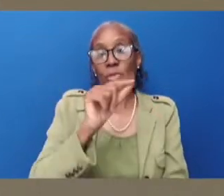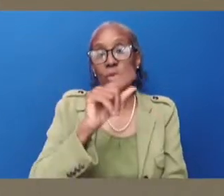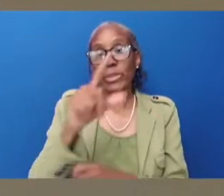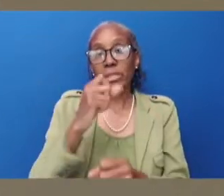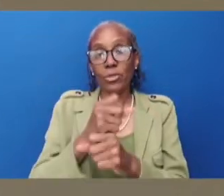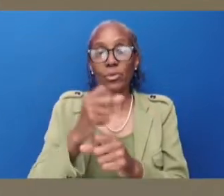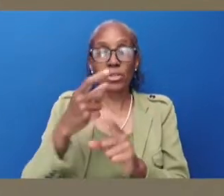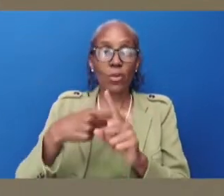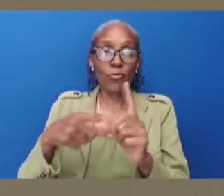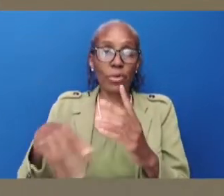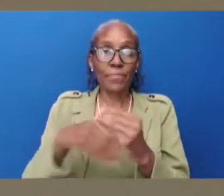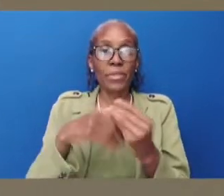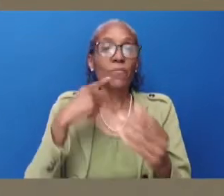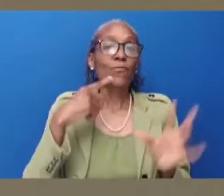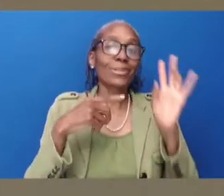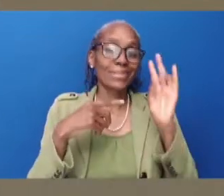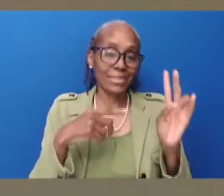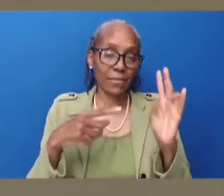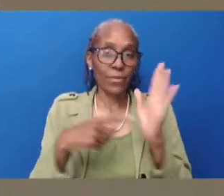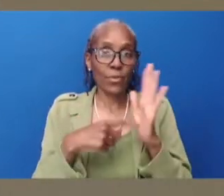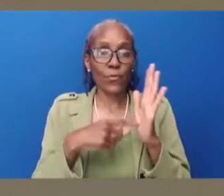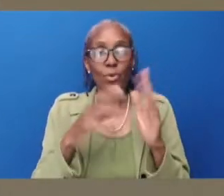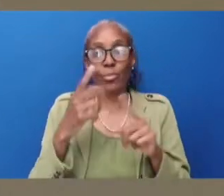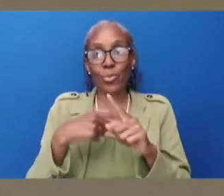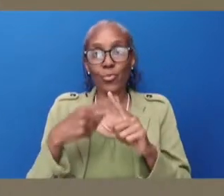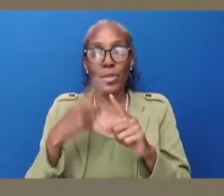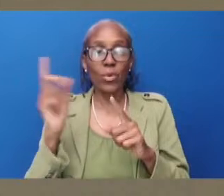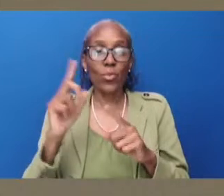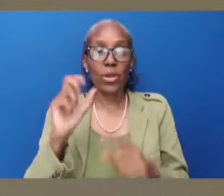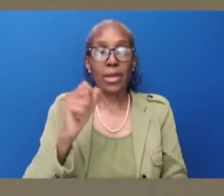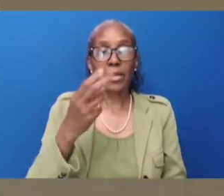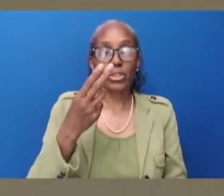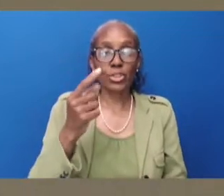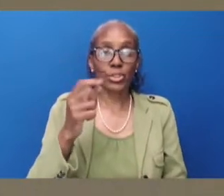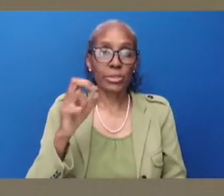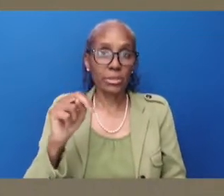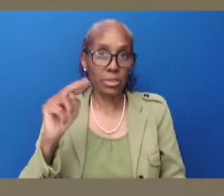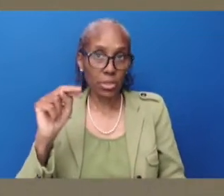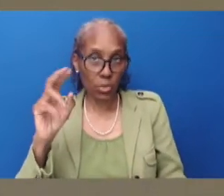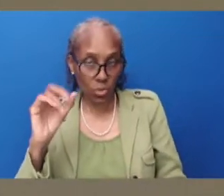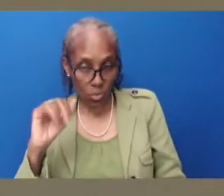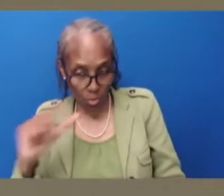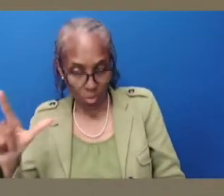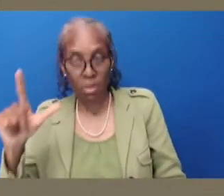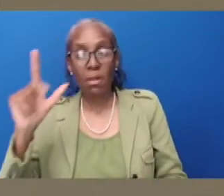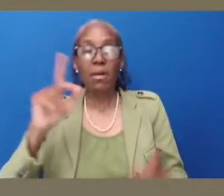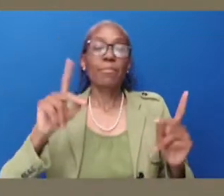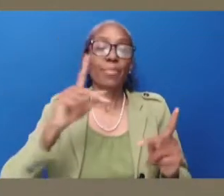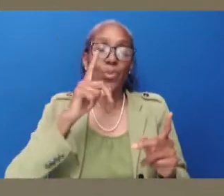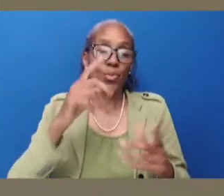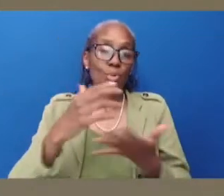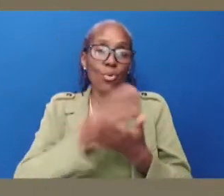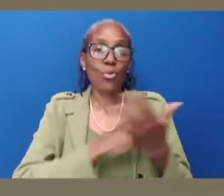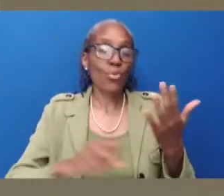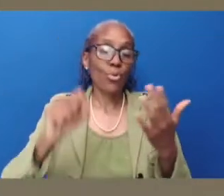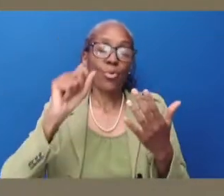PERIOD TO COVER 20 YEARS OF